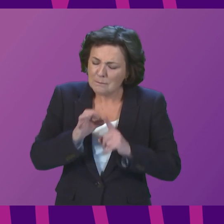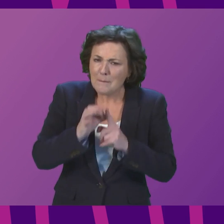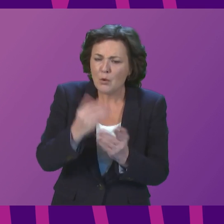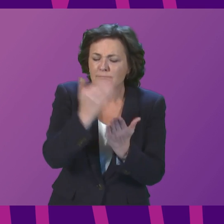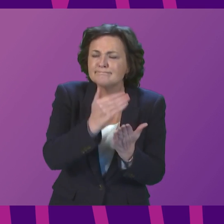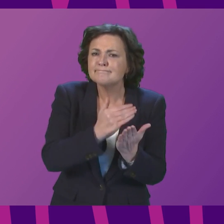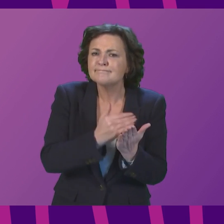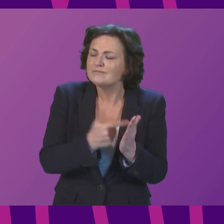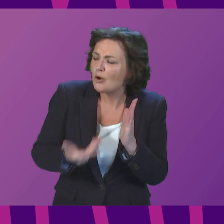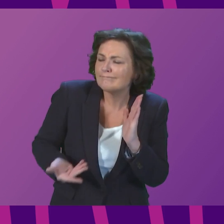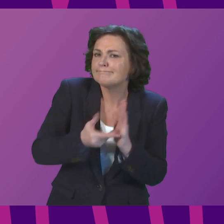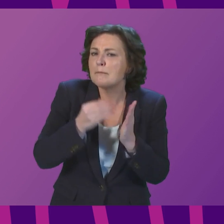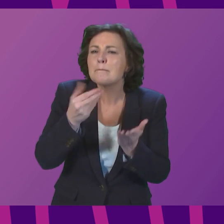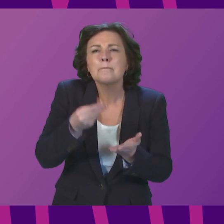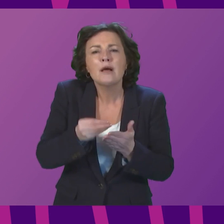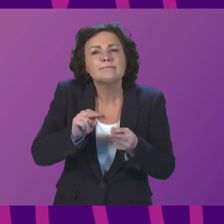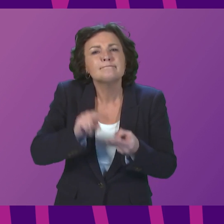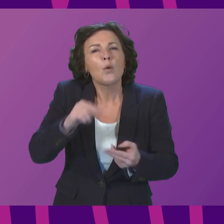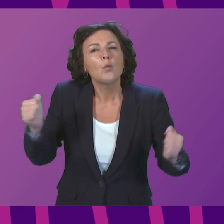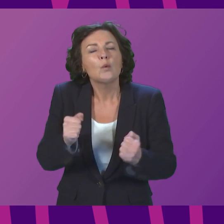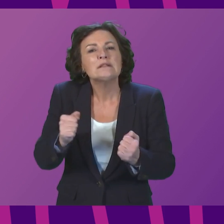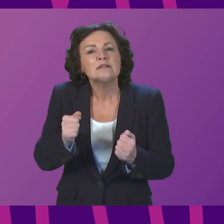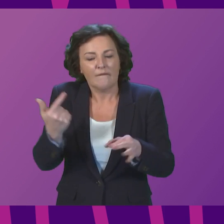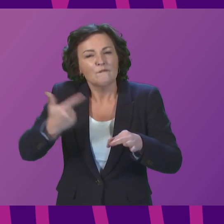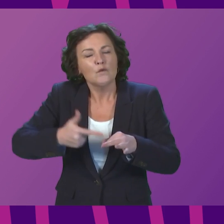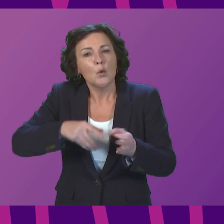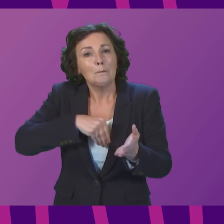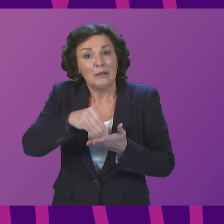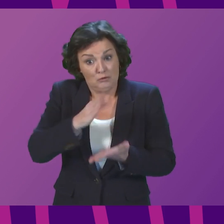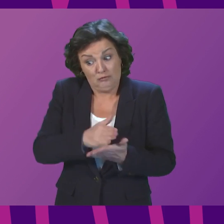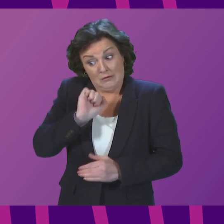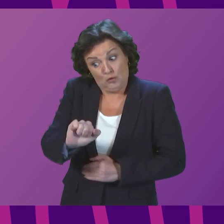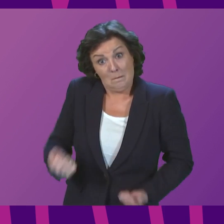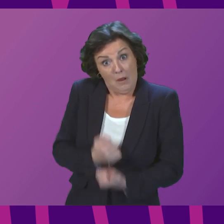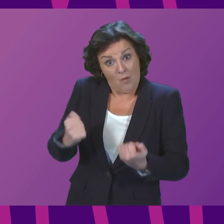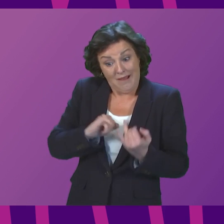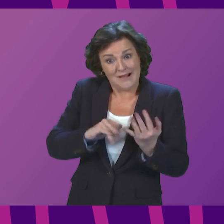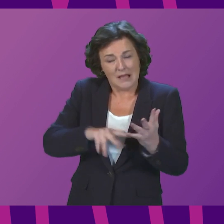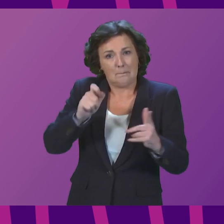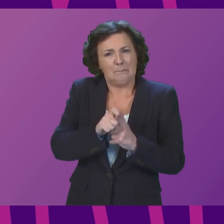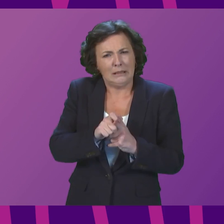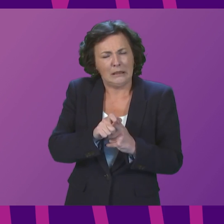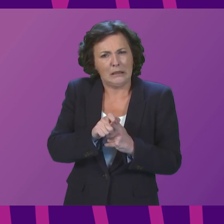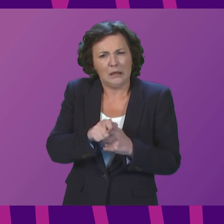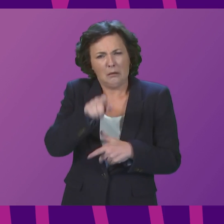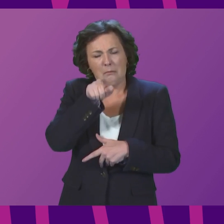The winter fuel payment is devolved to the Scottish Government, but rather than act, it handed it back to the Tory-run Department for Work and Pensions.